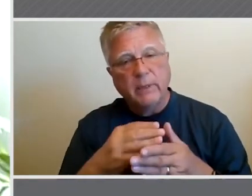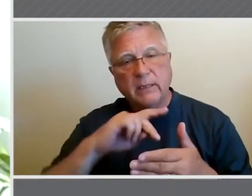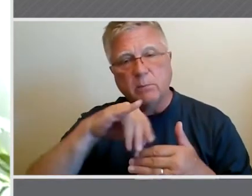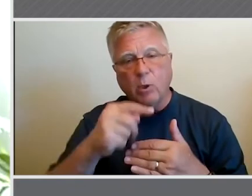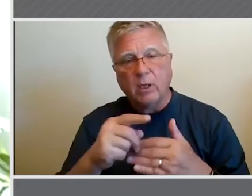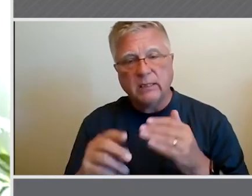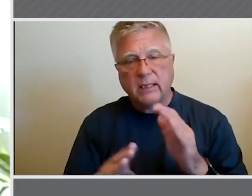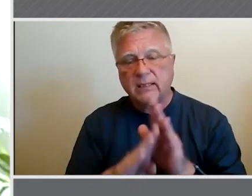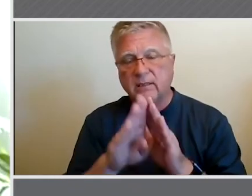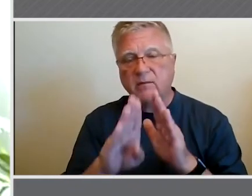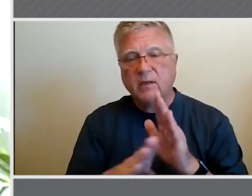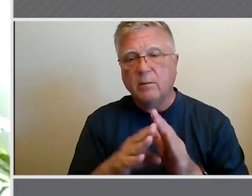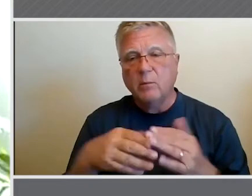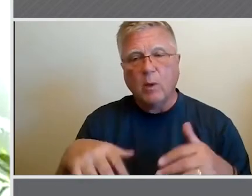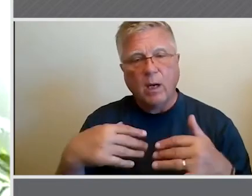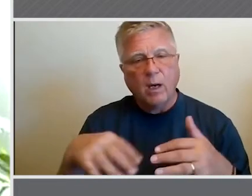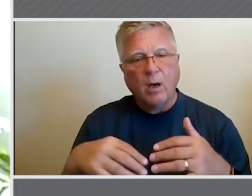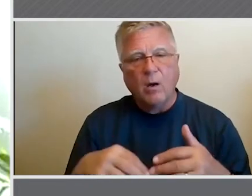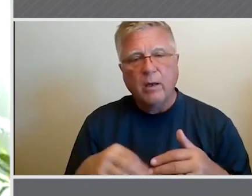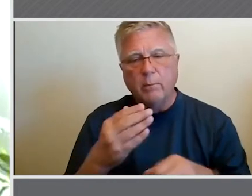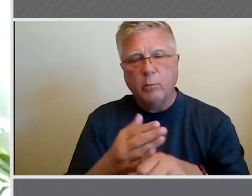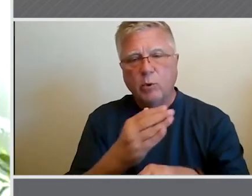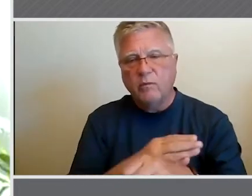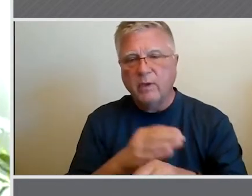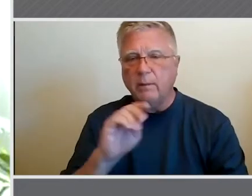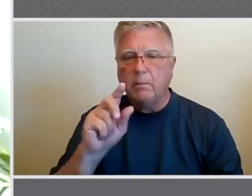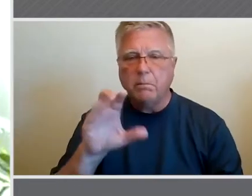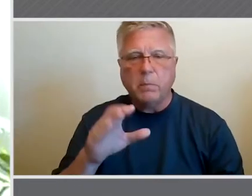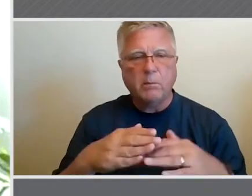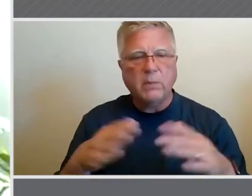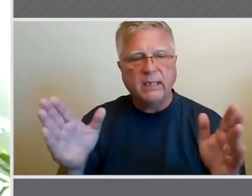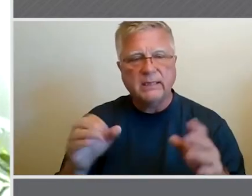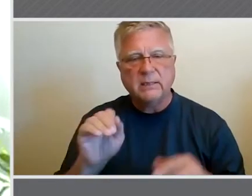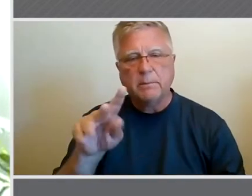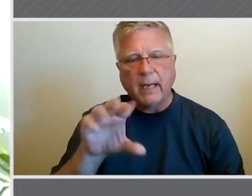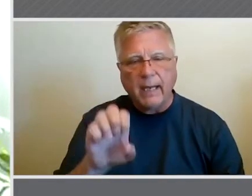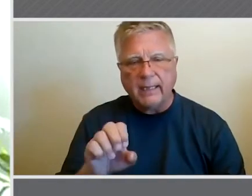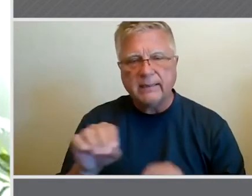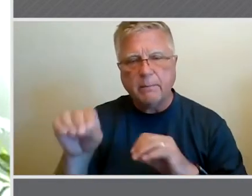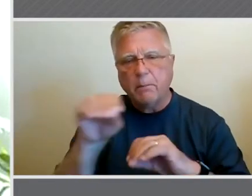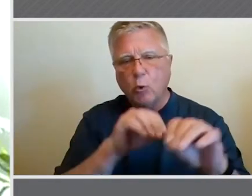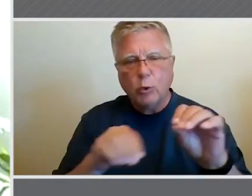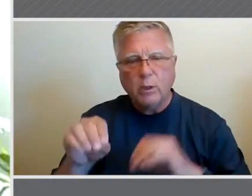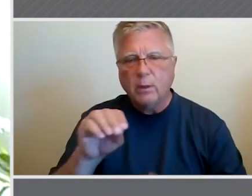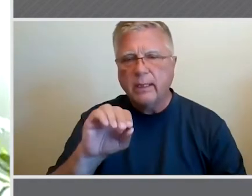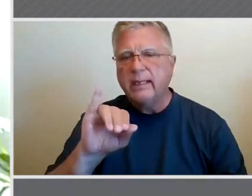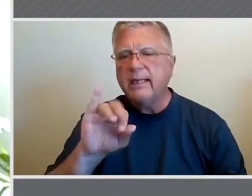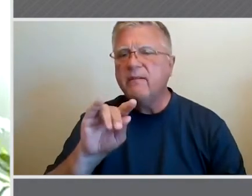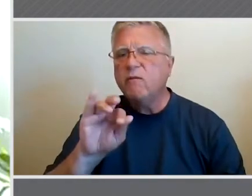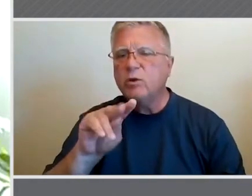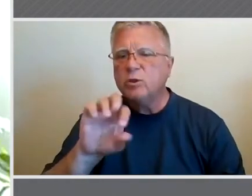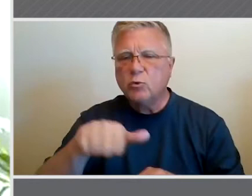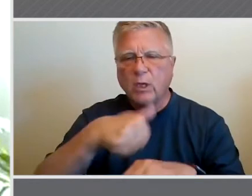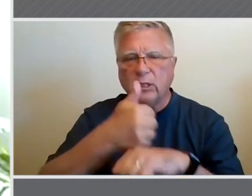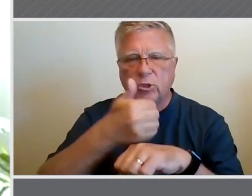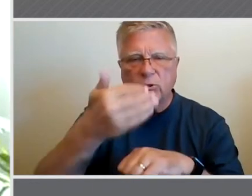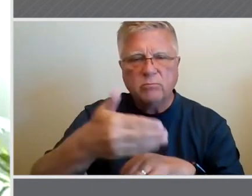some public space improvements that the Department of mobility infrastructures, working through, keep them a lot of data and research from other departments, so